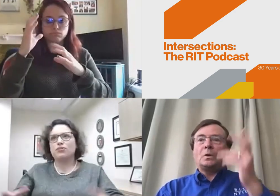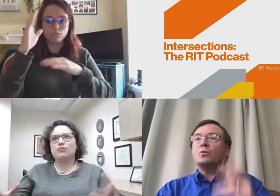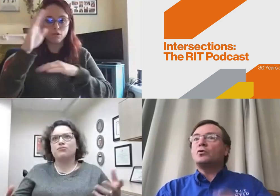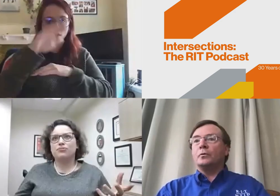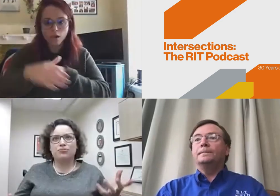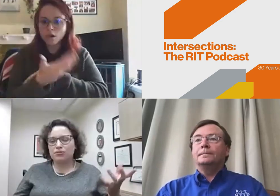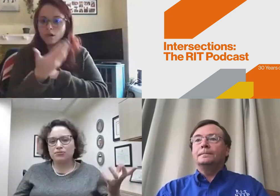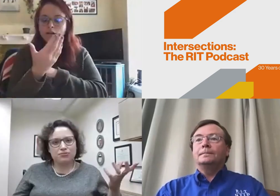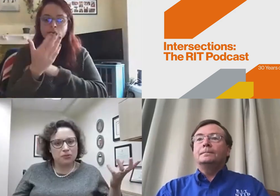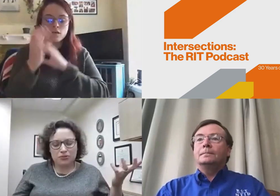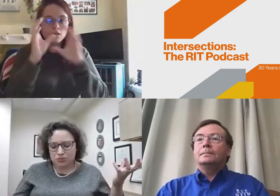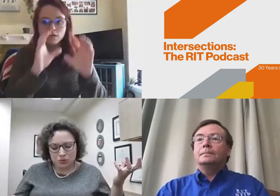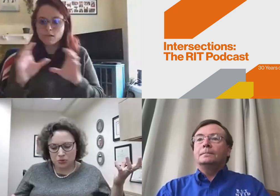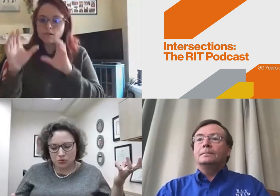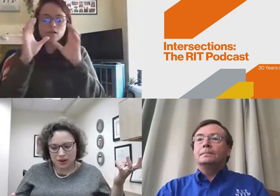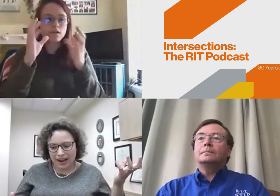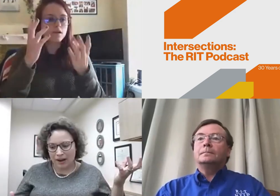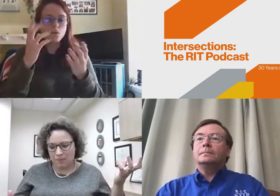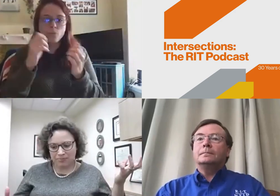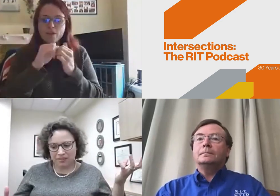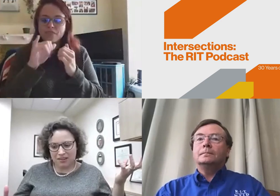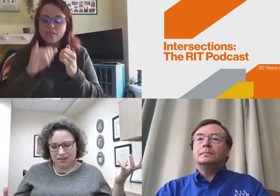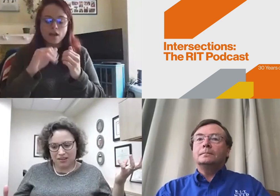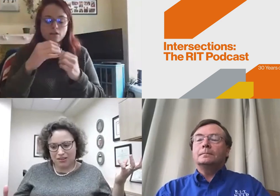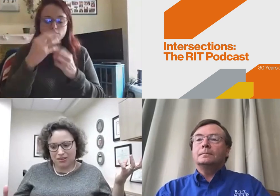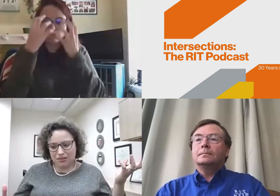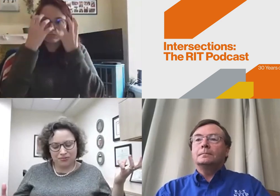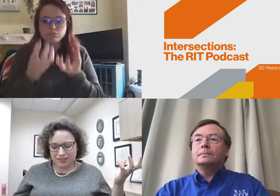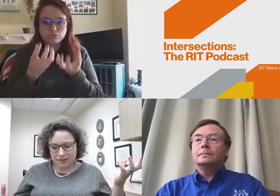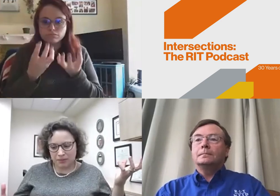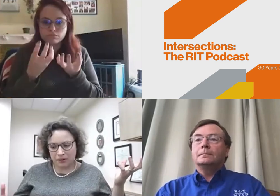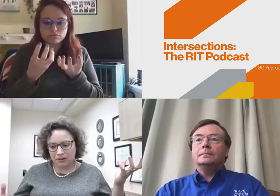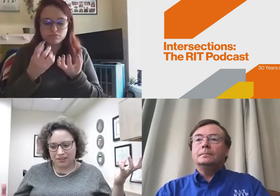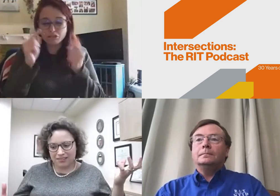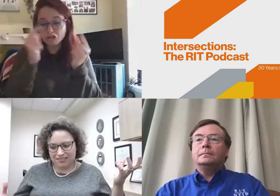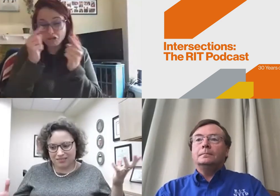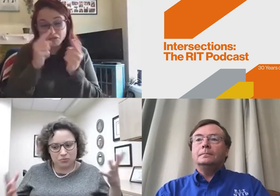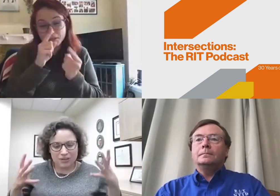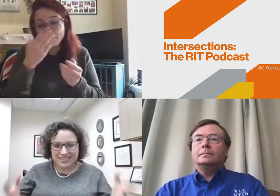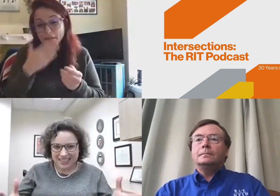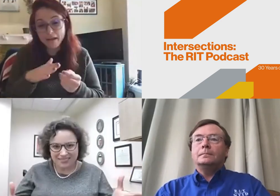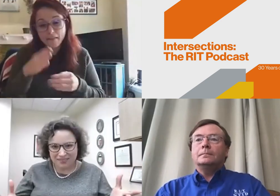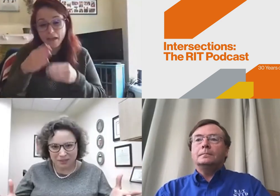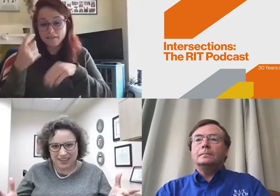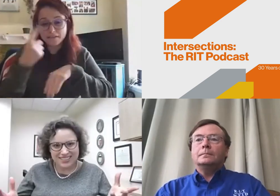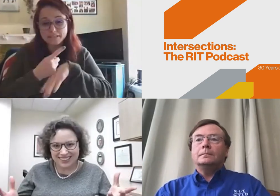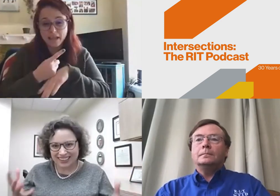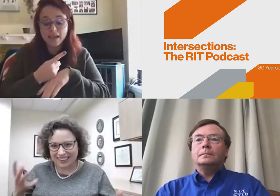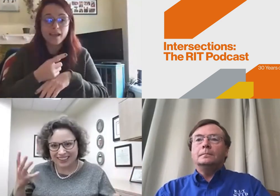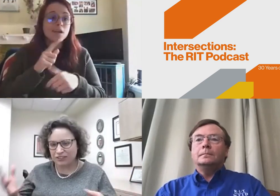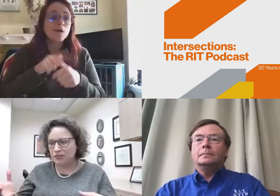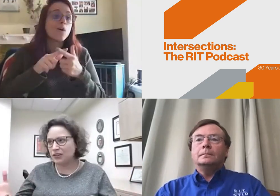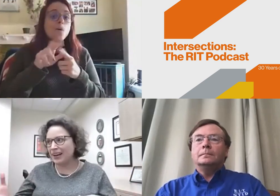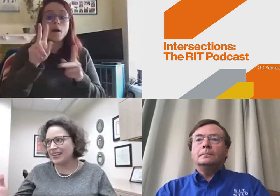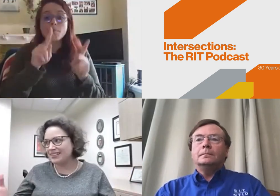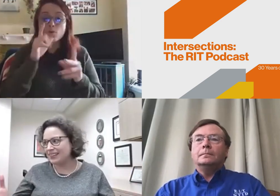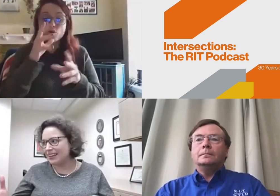For folks who, for example, receive information in unique ways.